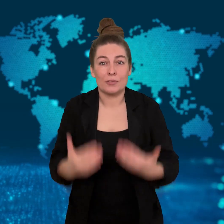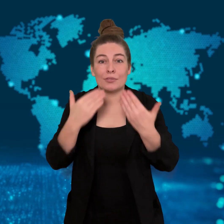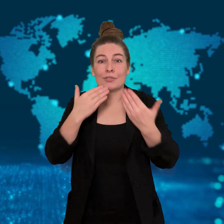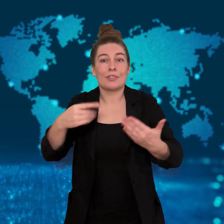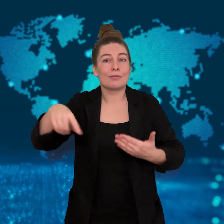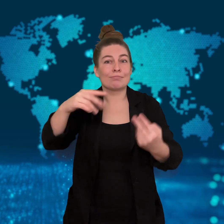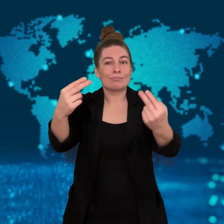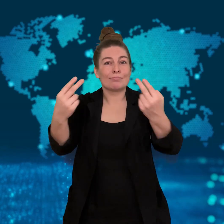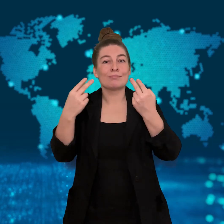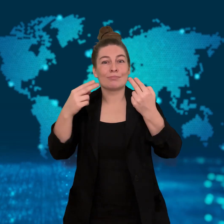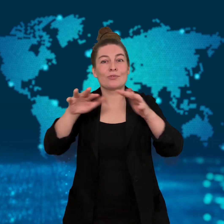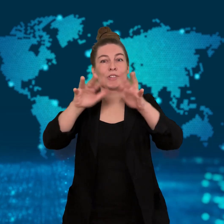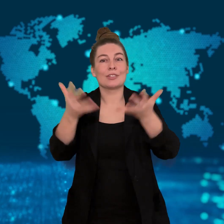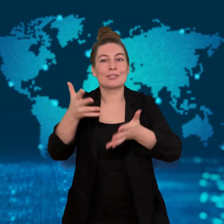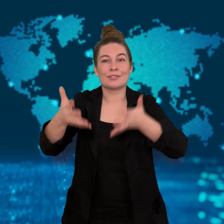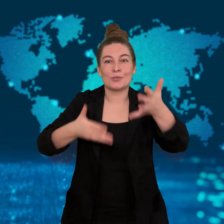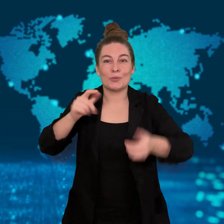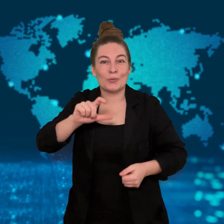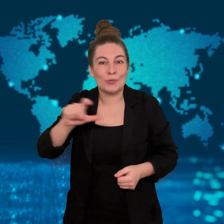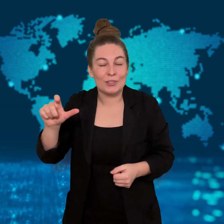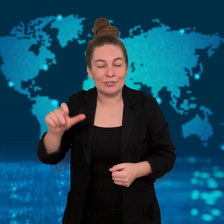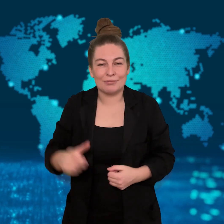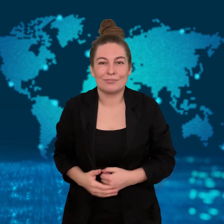Thank you for watching WorldSign Week.